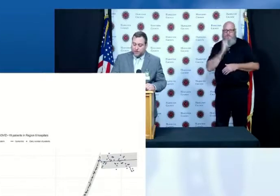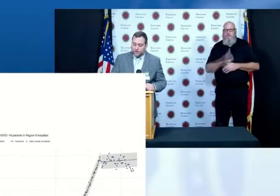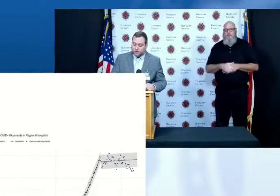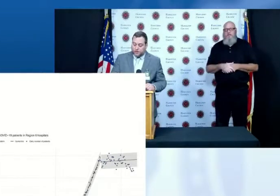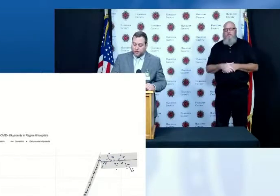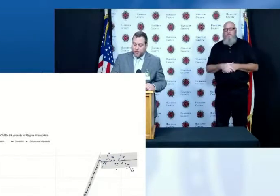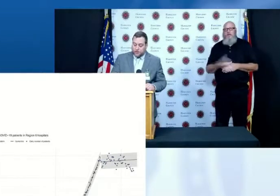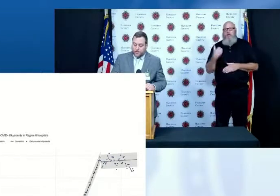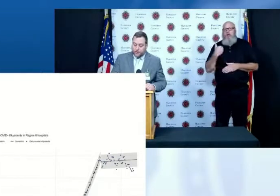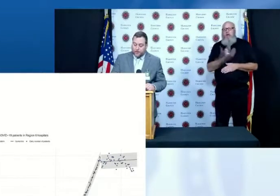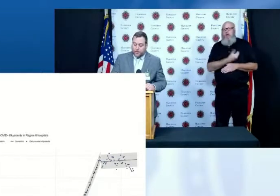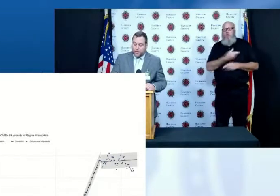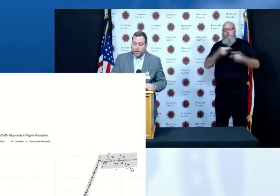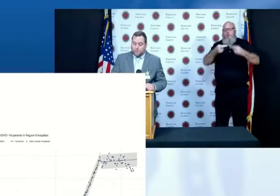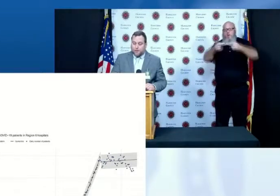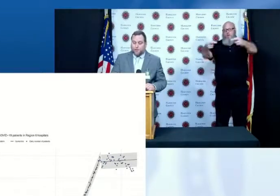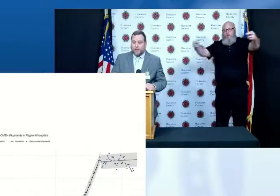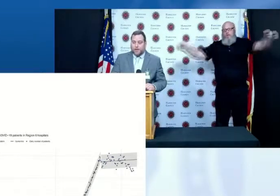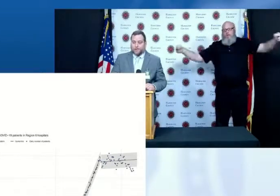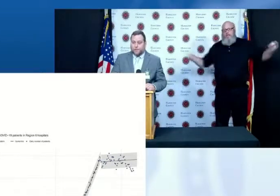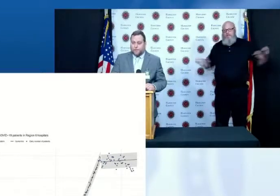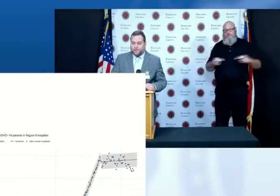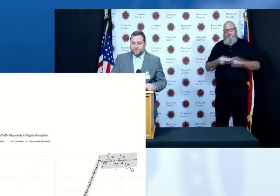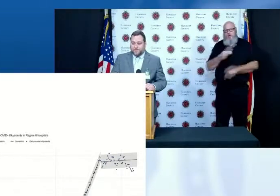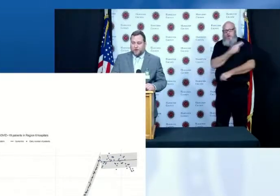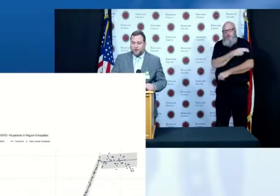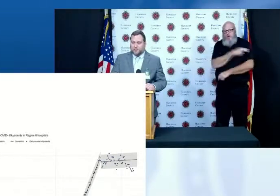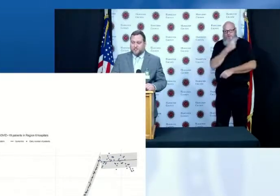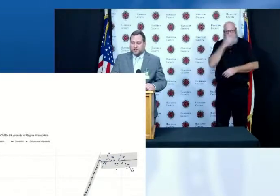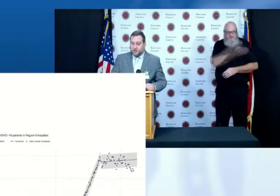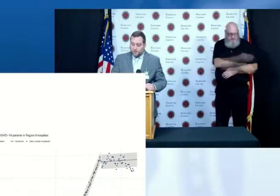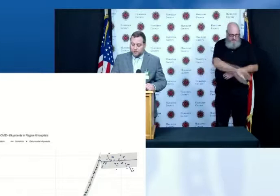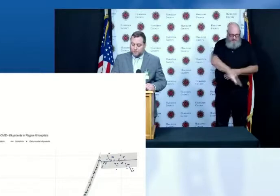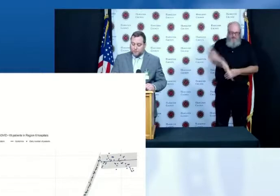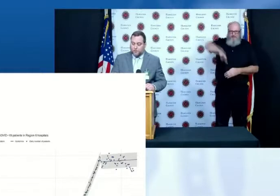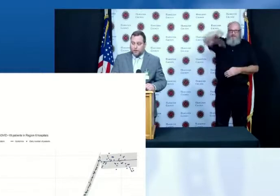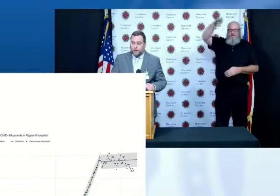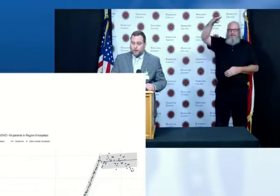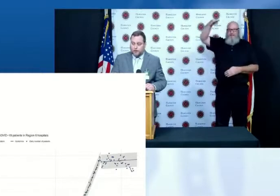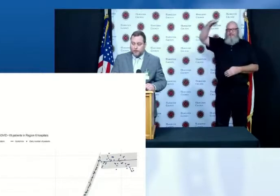extremely elevated but over the last couple months they've been around 700 people in the